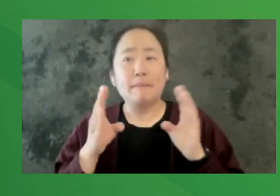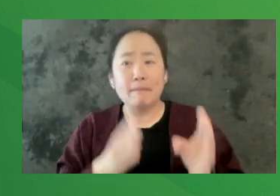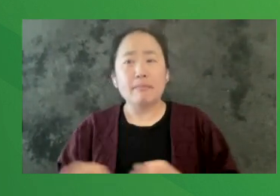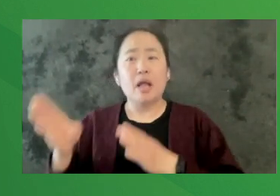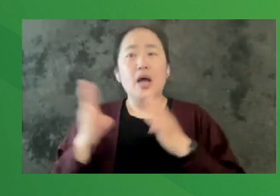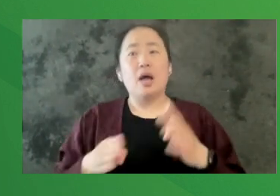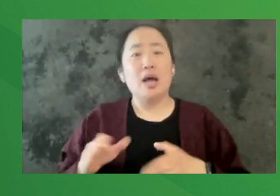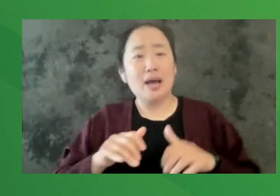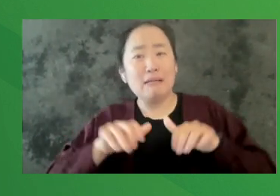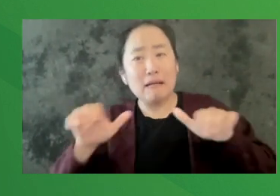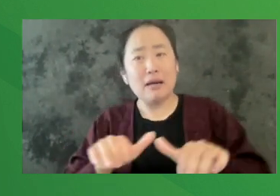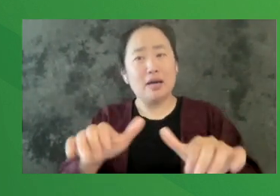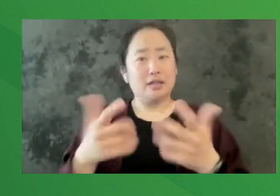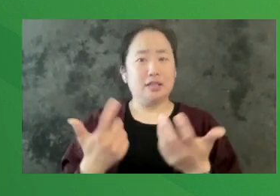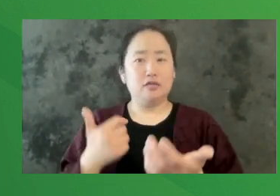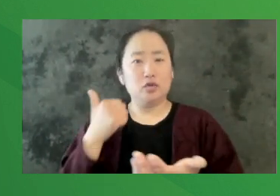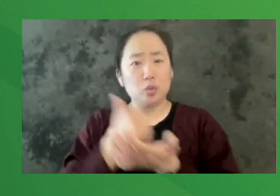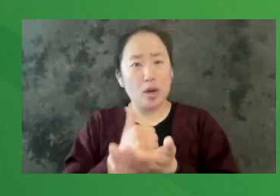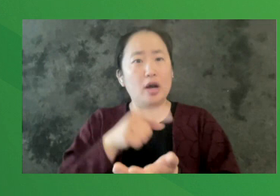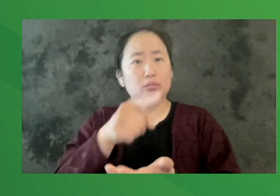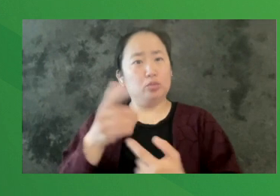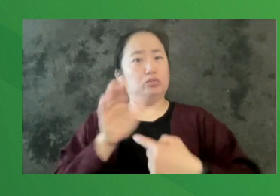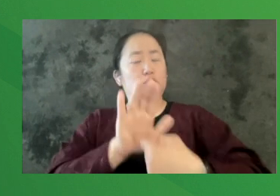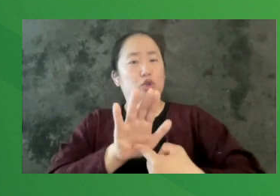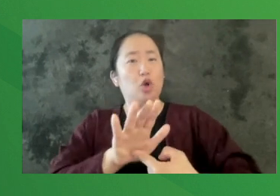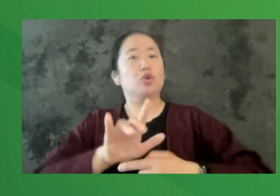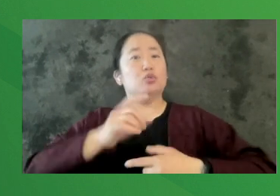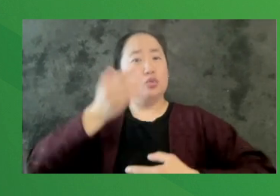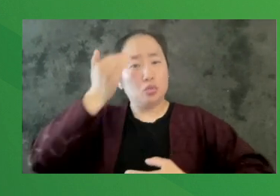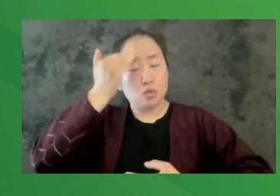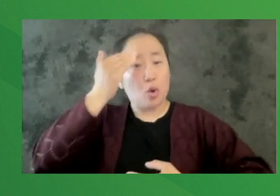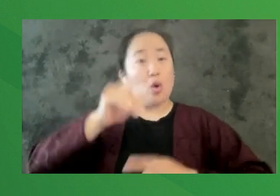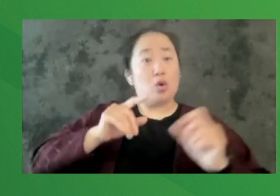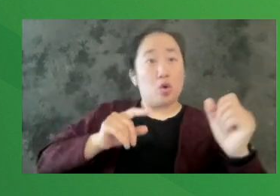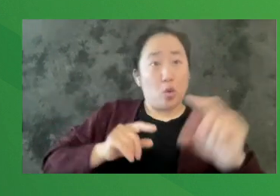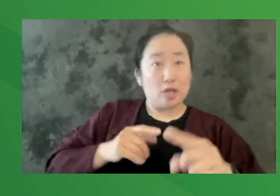informed action in their community? So, kids can do lots of things with inquiry questions. They